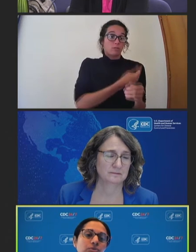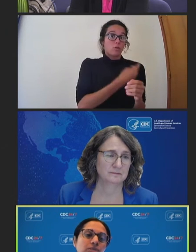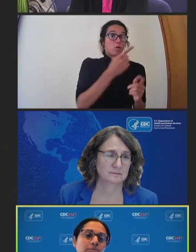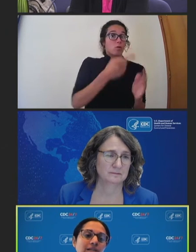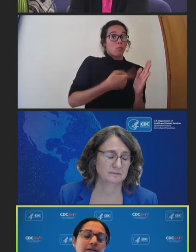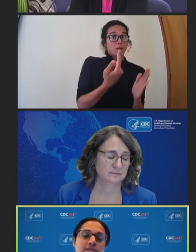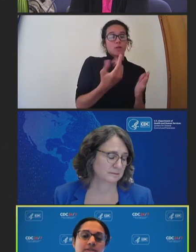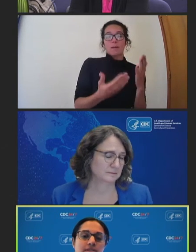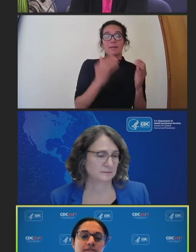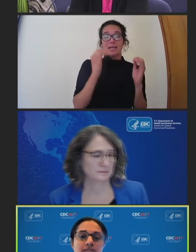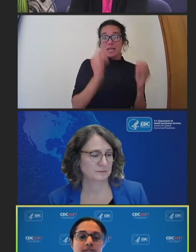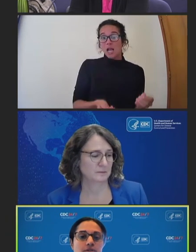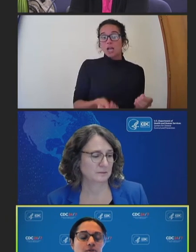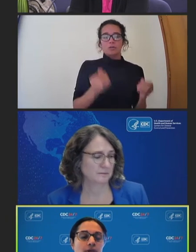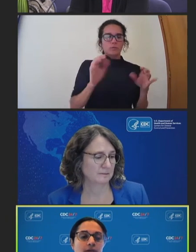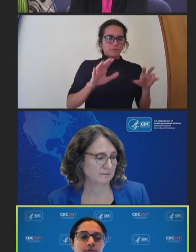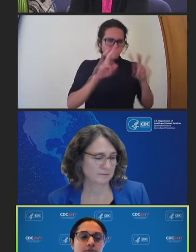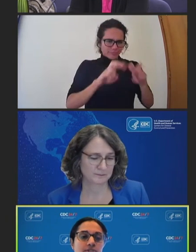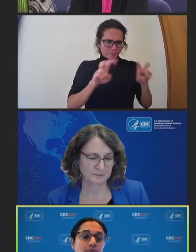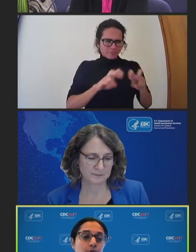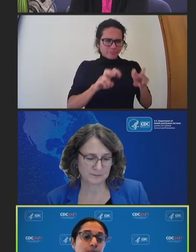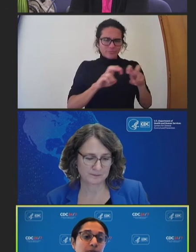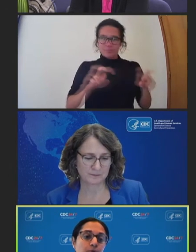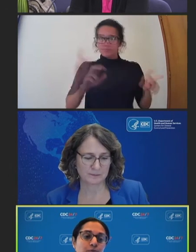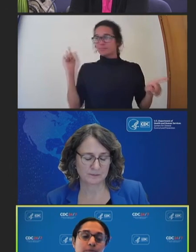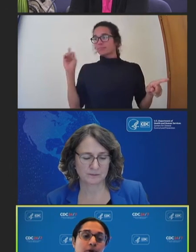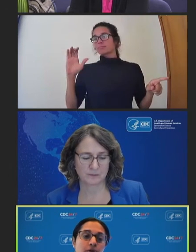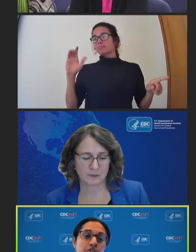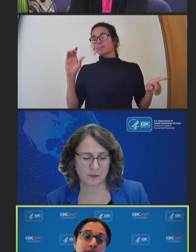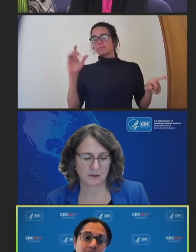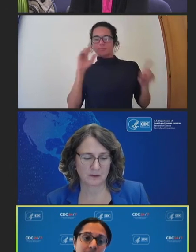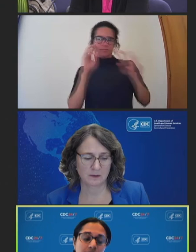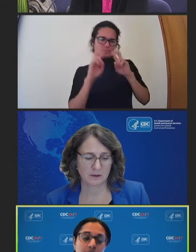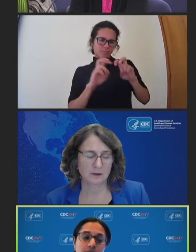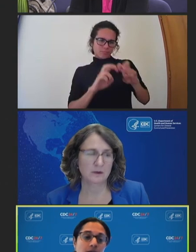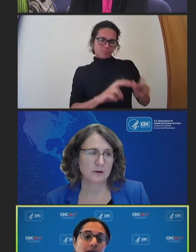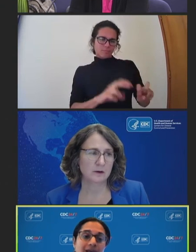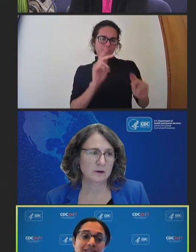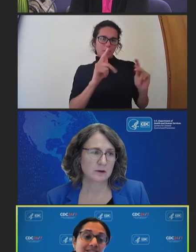do some analysis at CDC to try to understand those people who've been partially vaccinated. And they